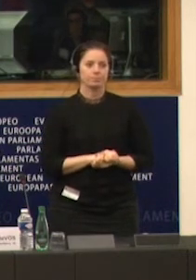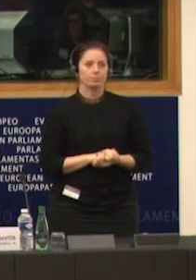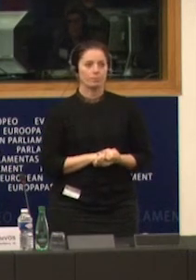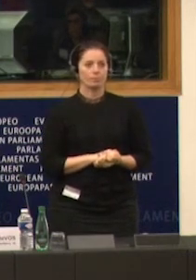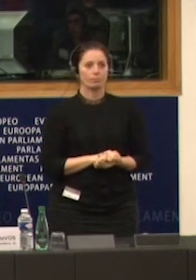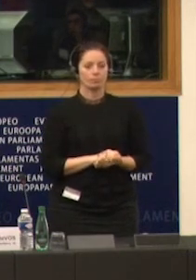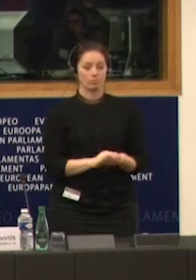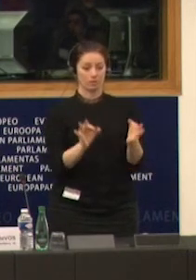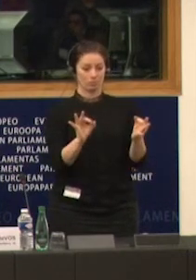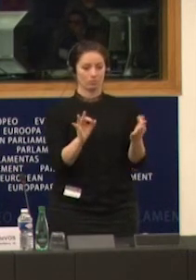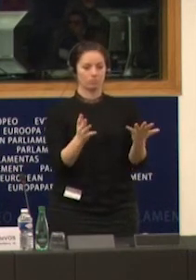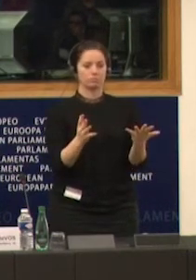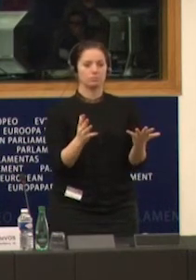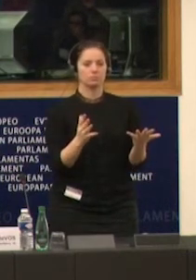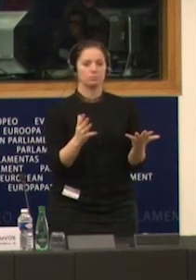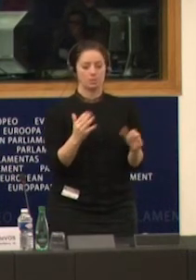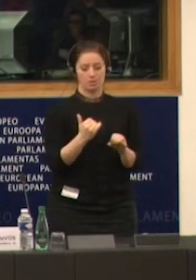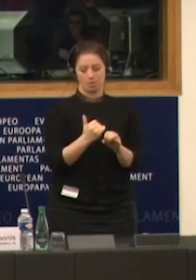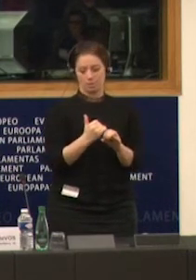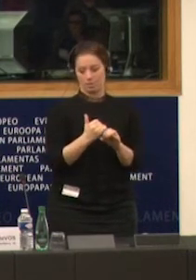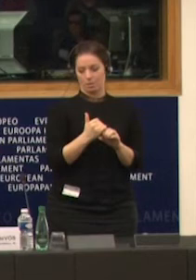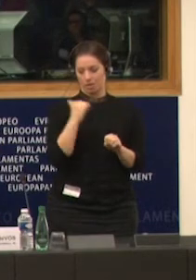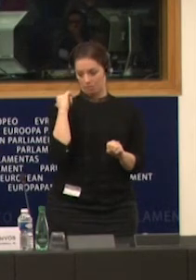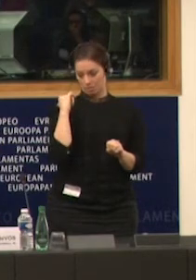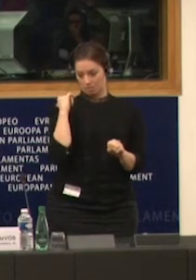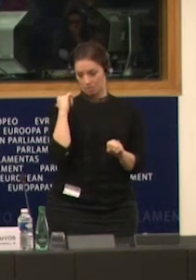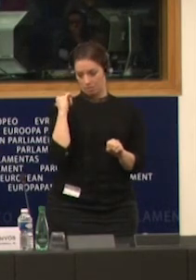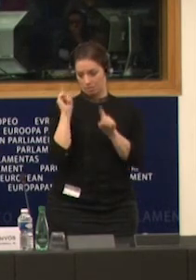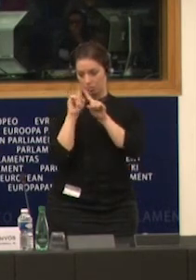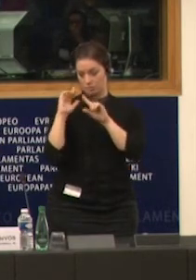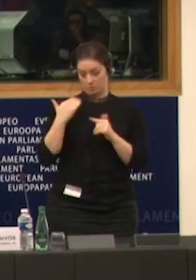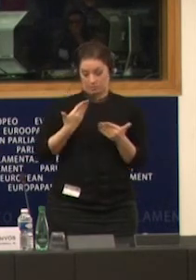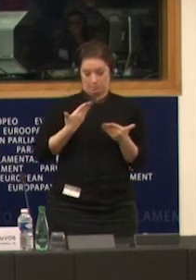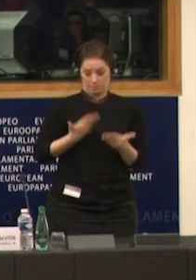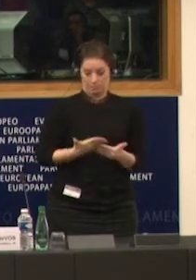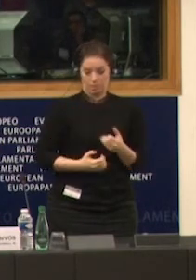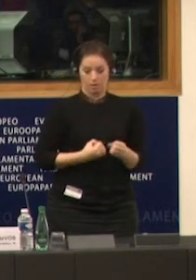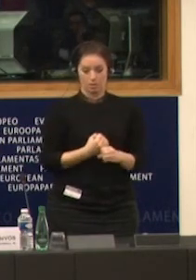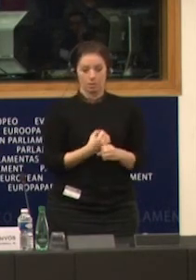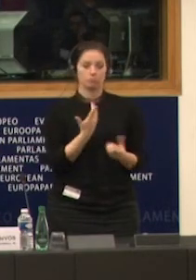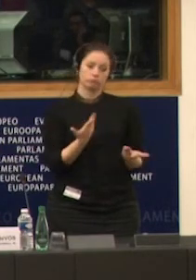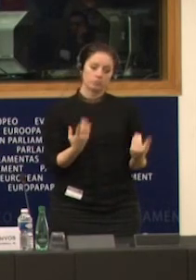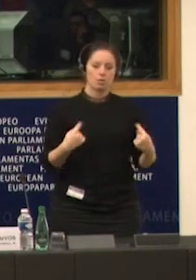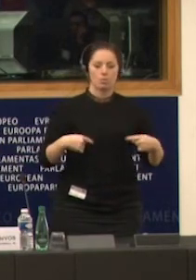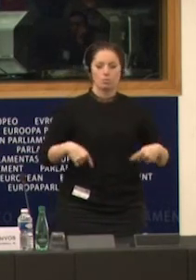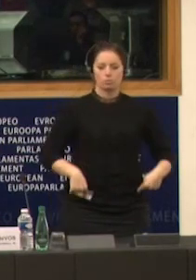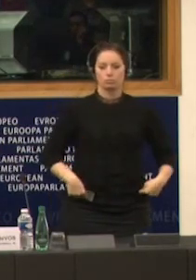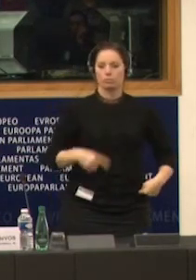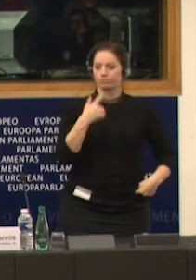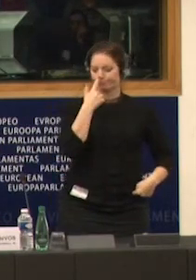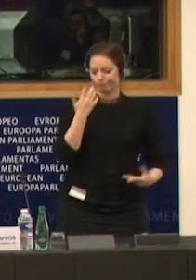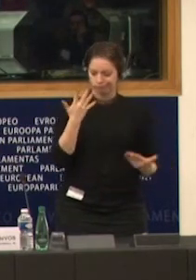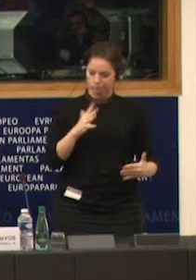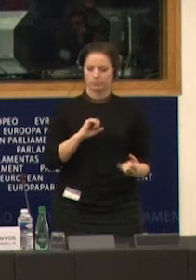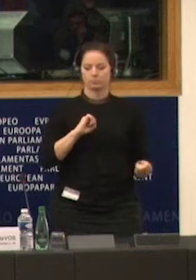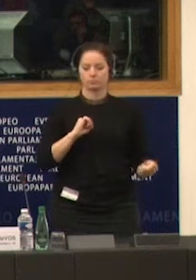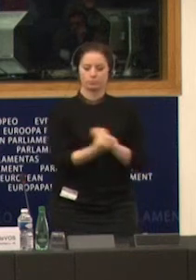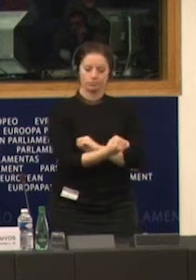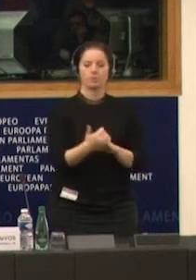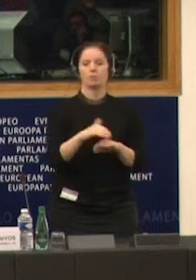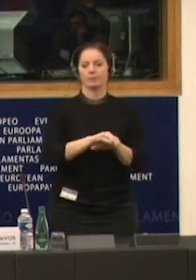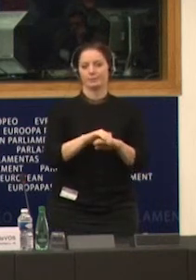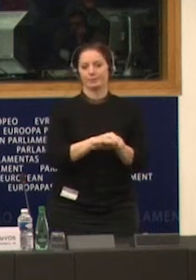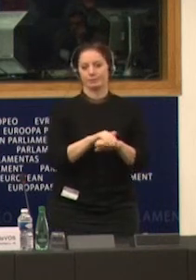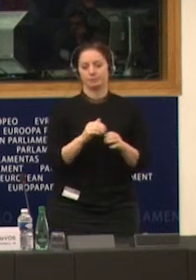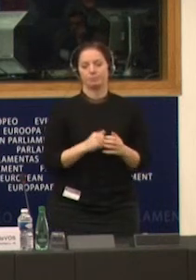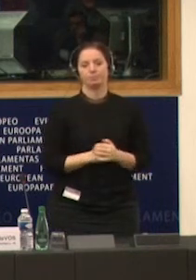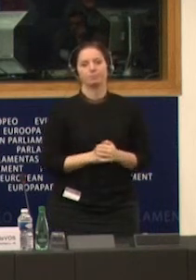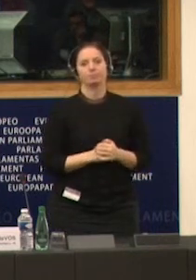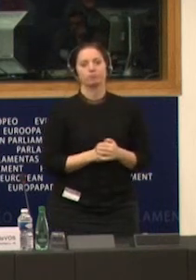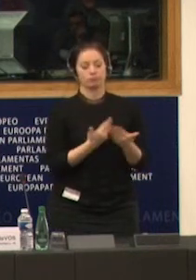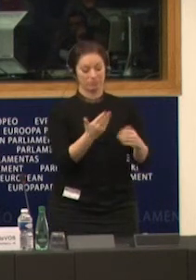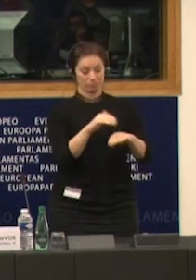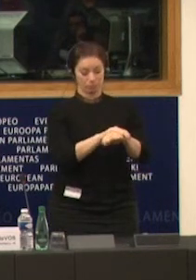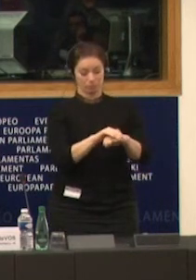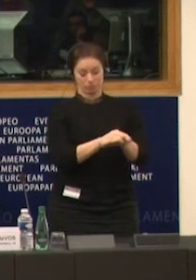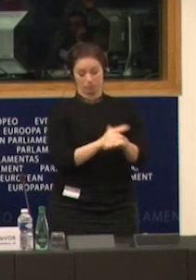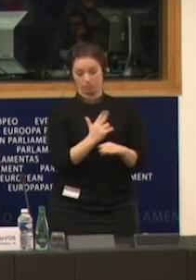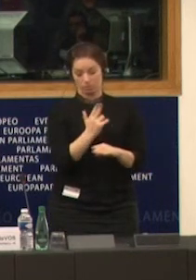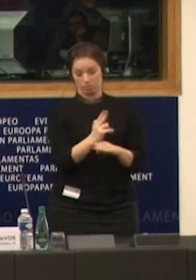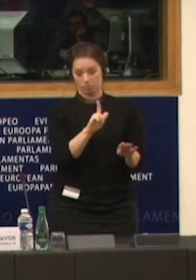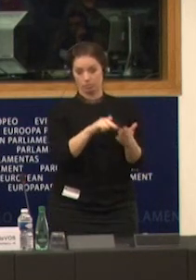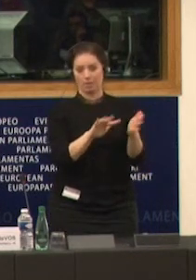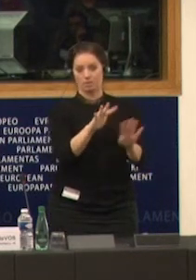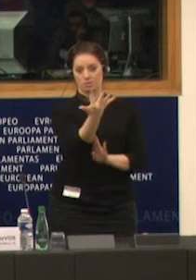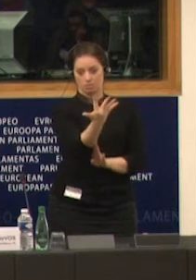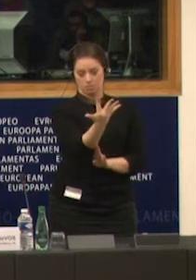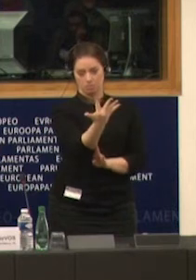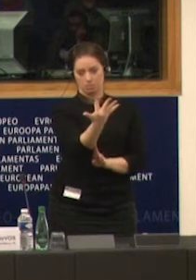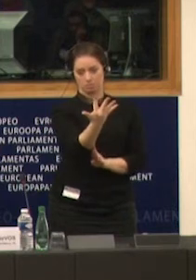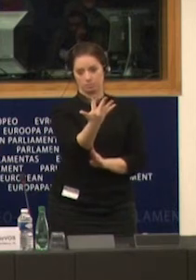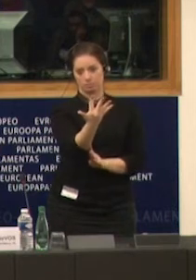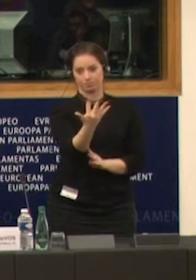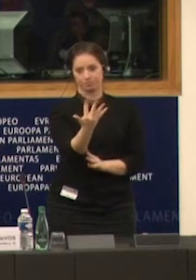to have new policy innovations again. These measures will start in 2015. Again there will be a fundamental change of the benefit scheme.